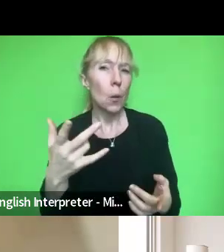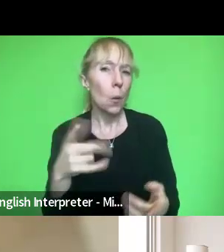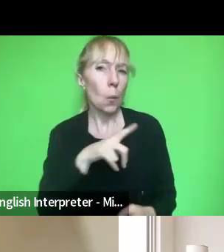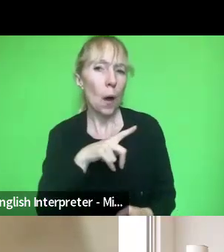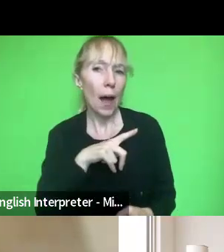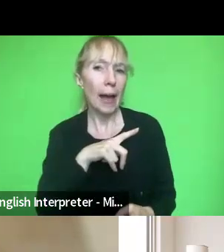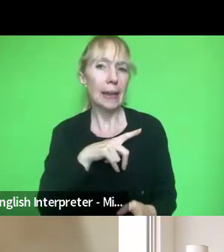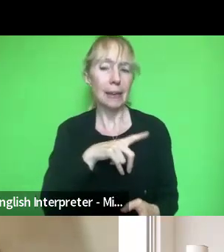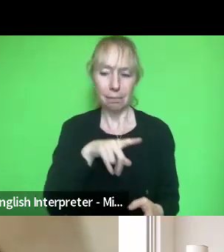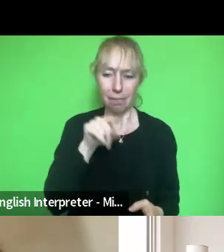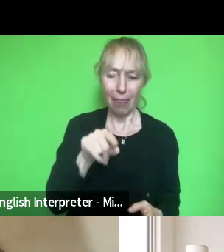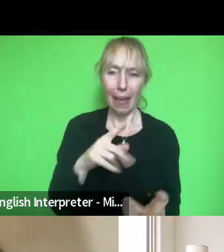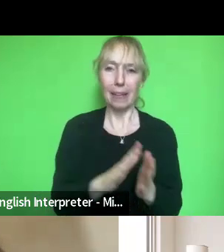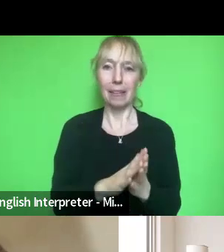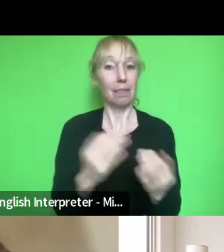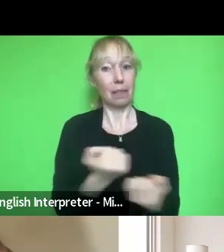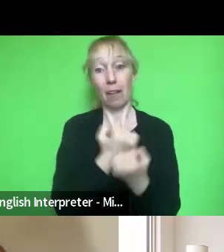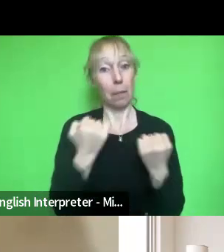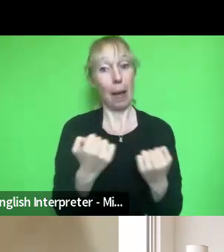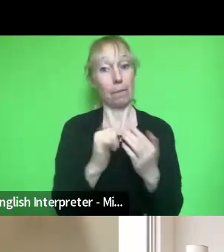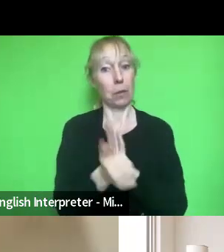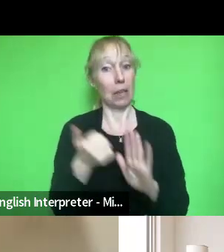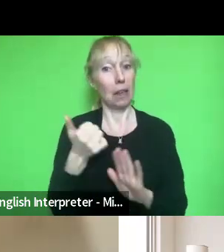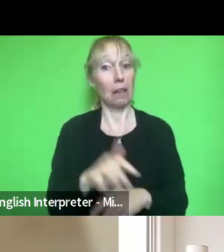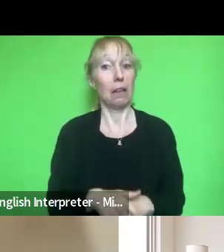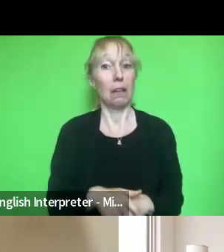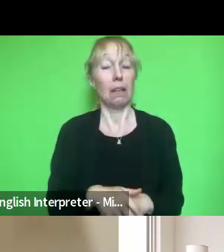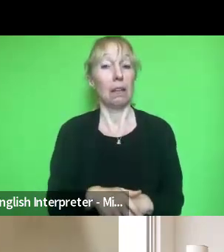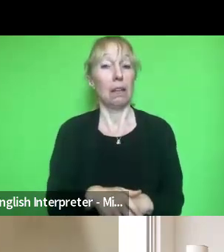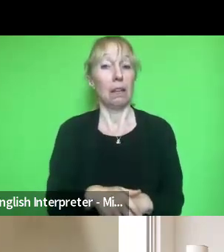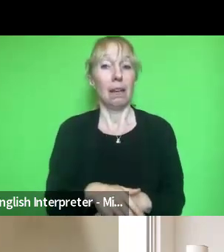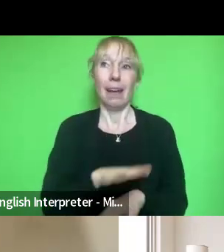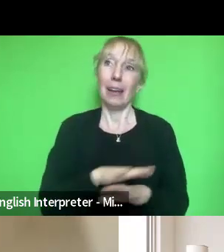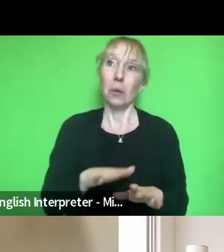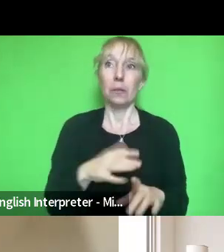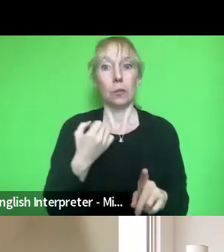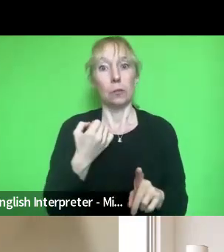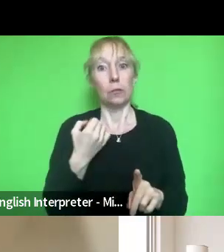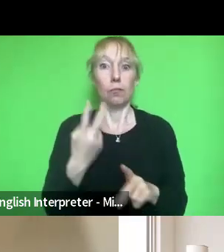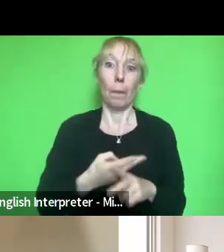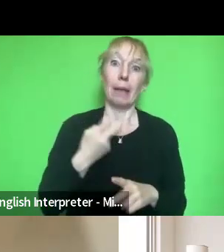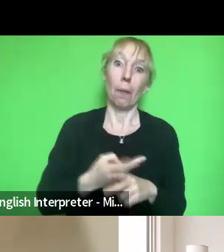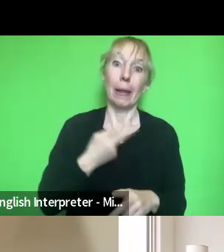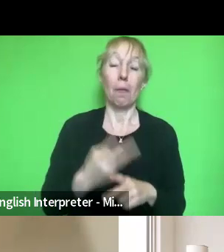is really powerful. And yes not to sort of belabor the point, but the piece I said before, the resilience. So, you know,